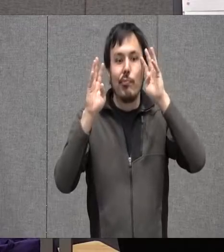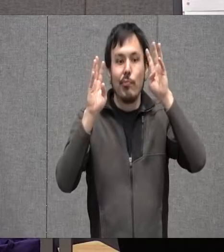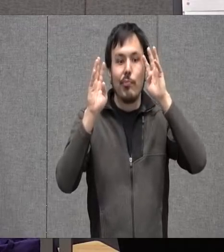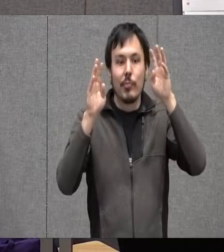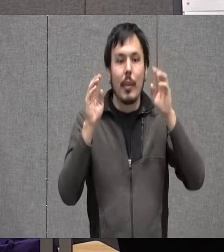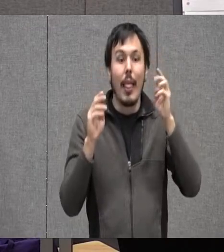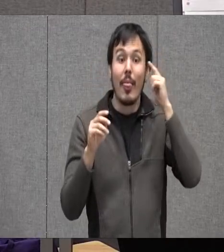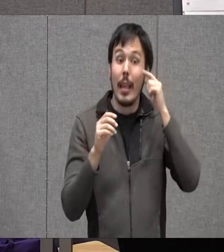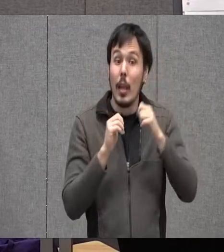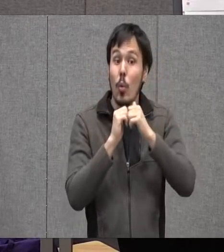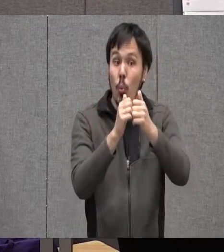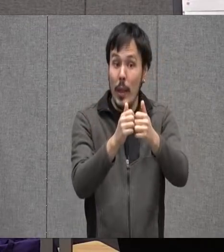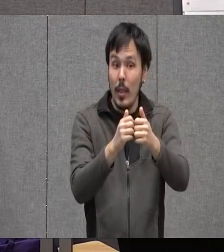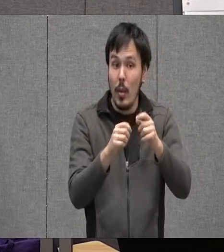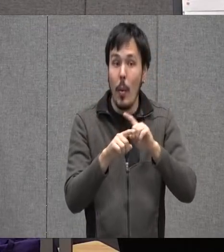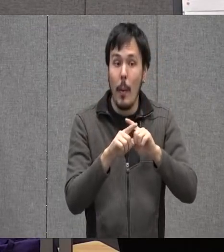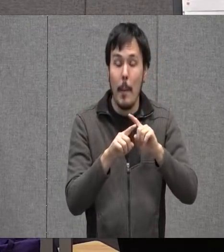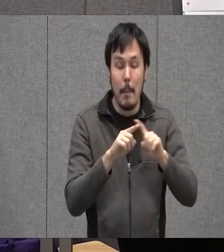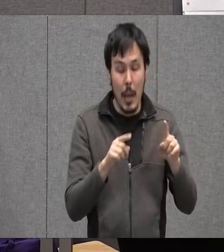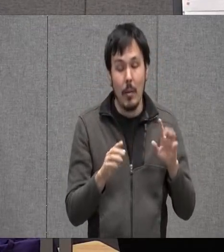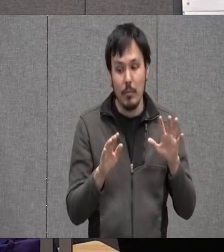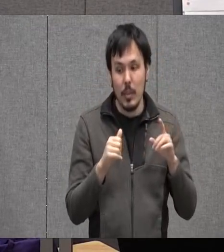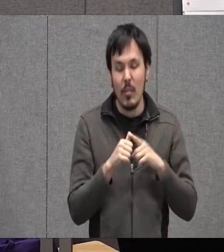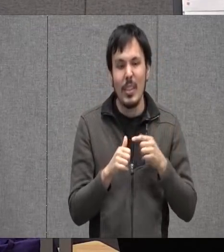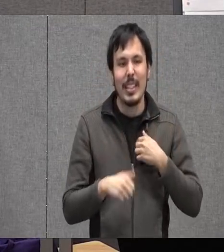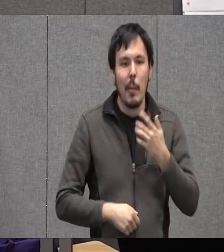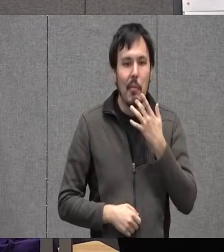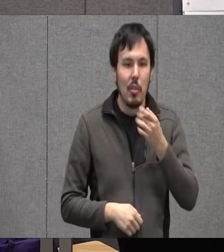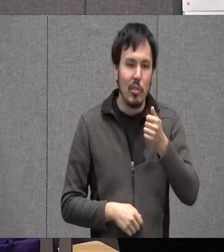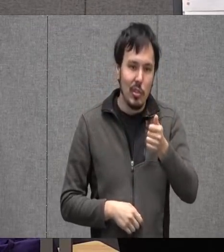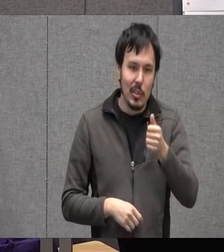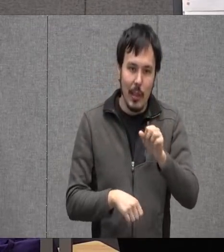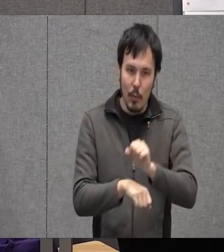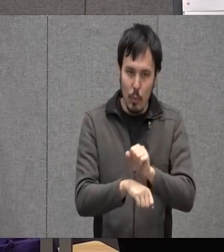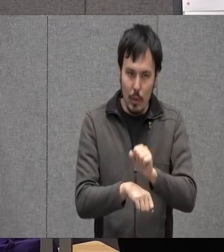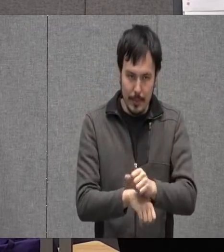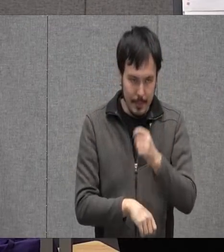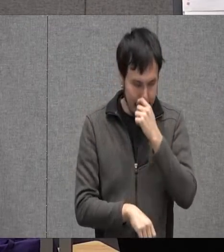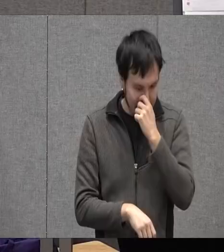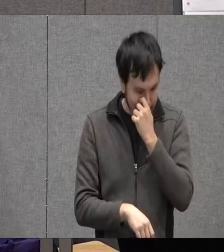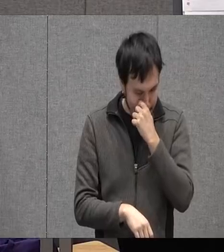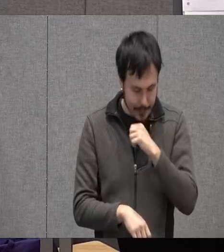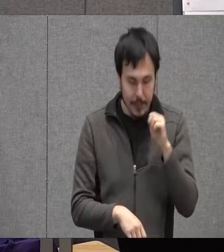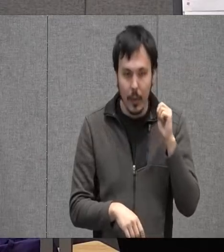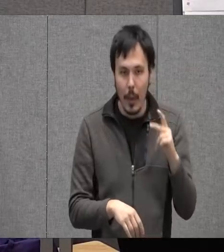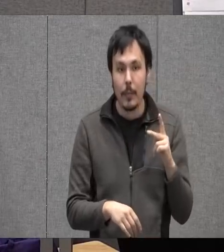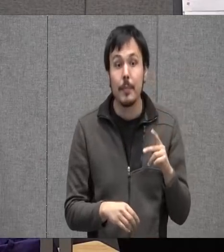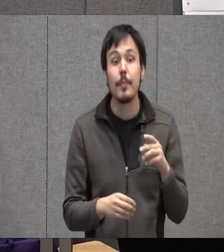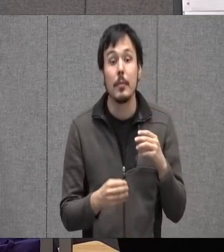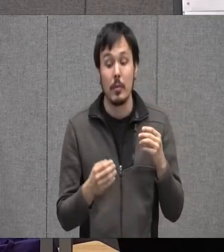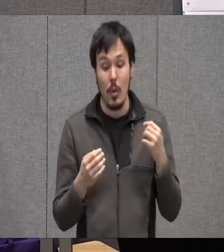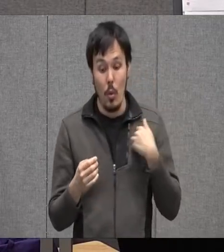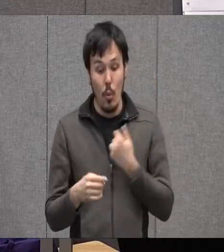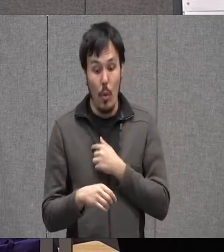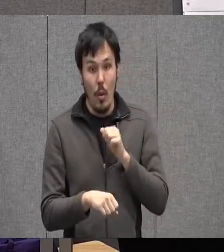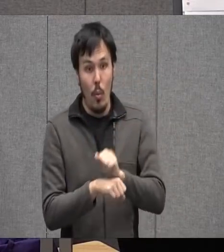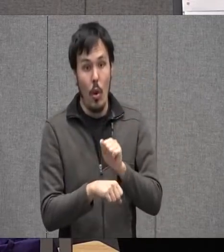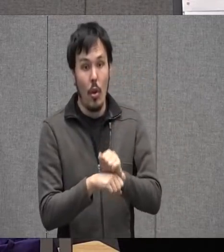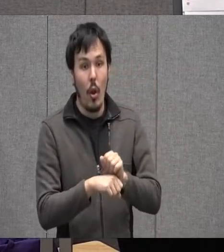All right, so let's get started. Let's review what we did last time. We were working on fractions and thinking about how to place